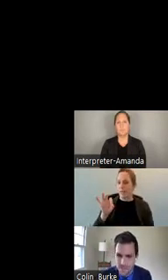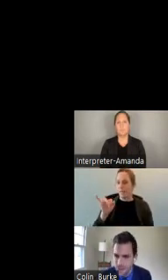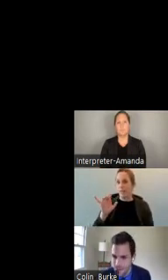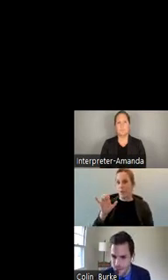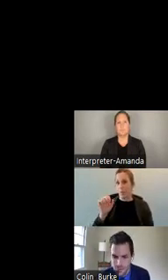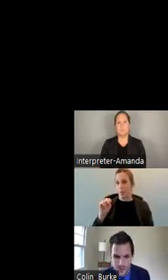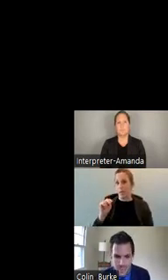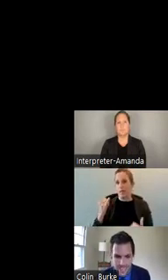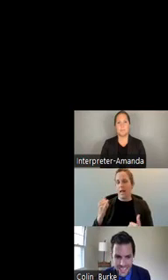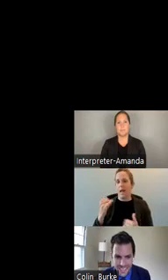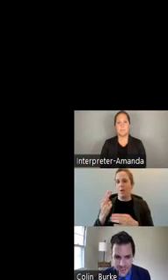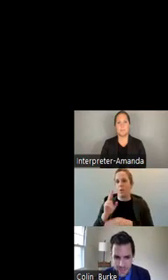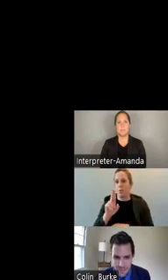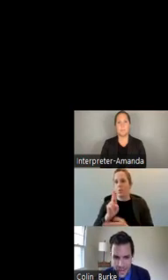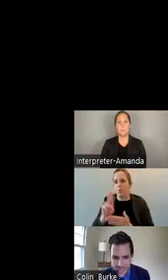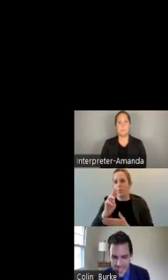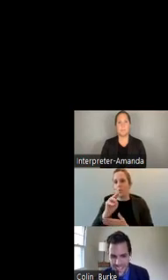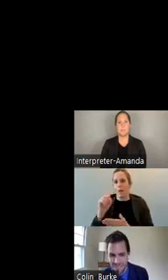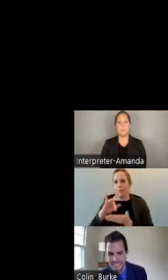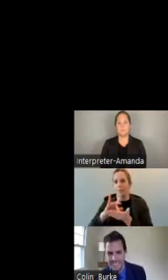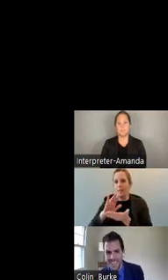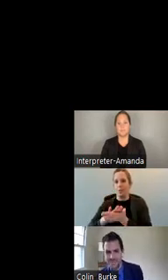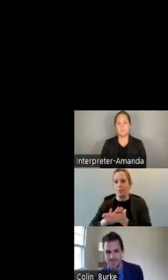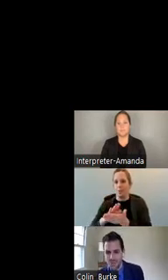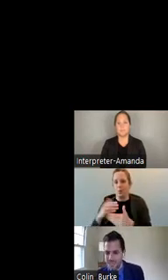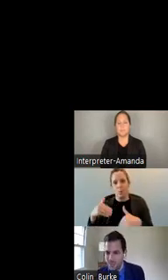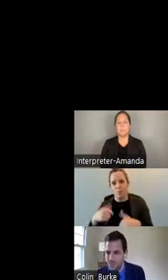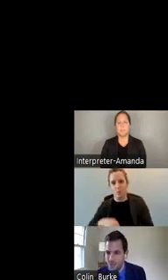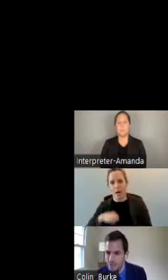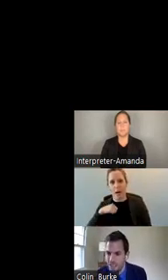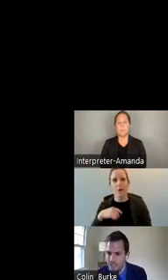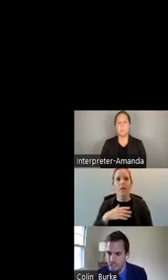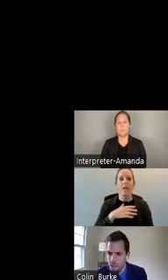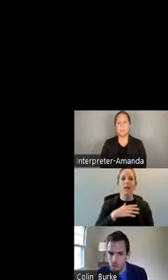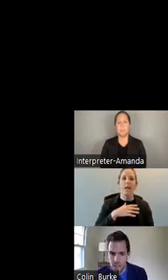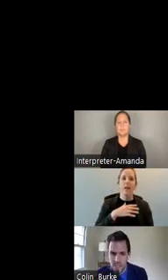UMass Medical student we're incredibly proud and then more of the Southwest has done a lot of work